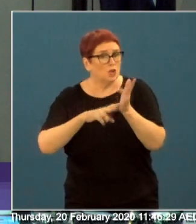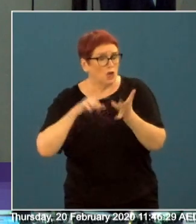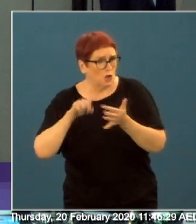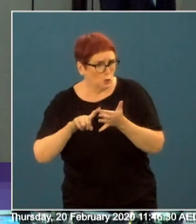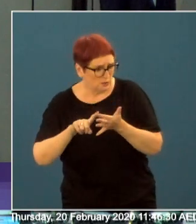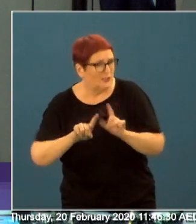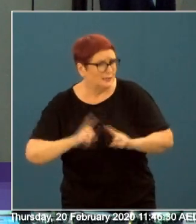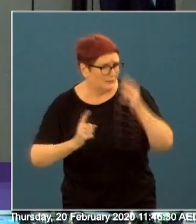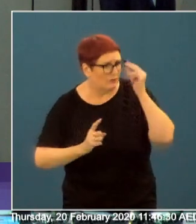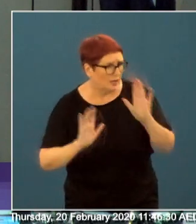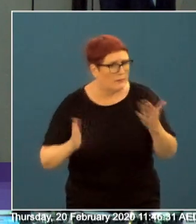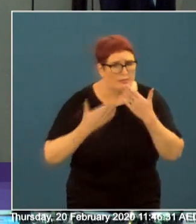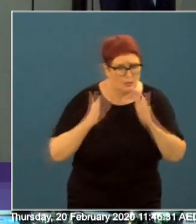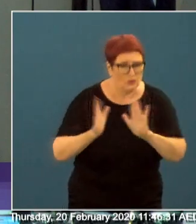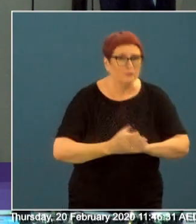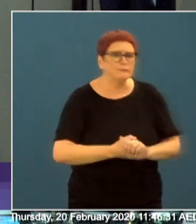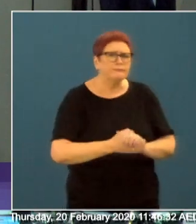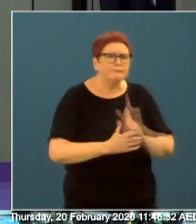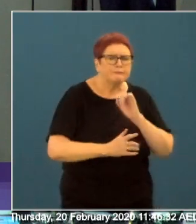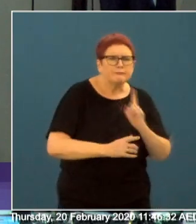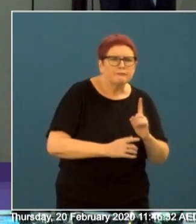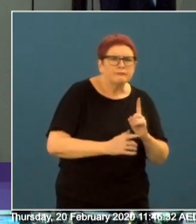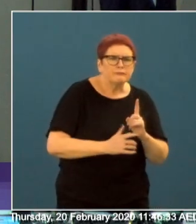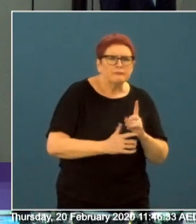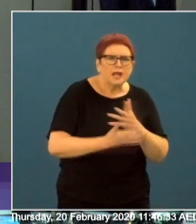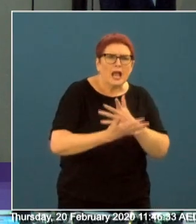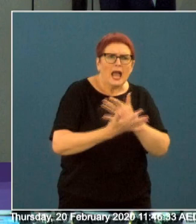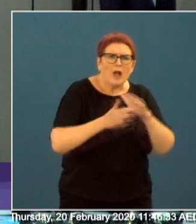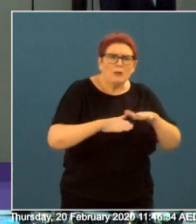The citation is to the prevalence of obesity in children with autism.